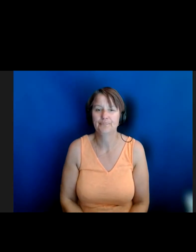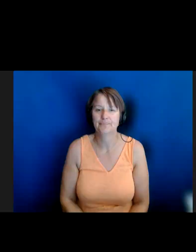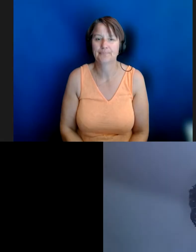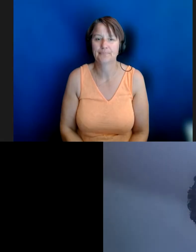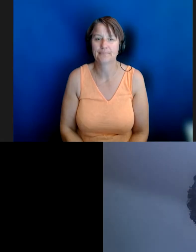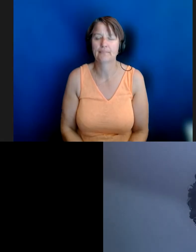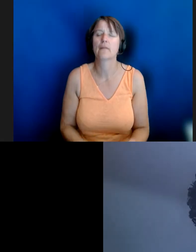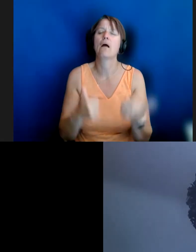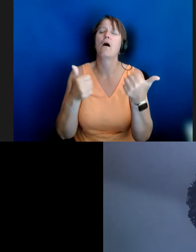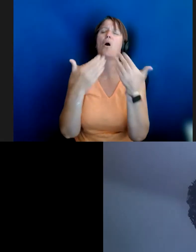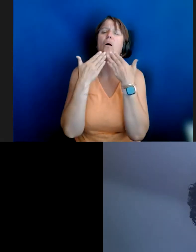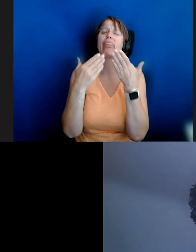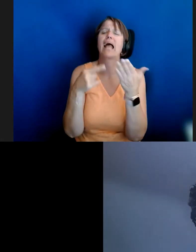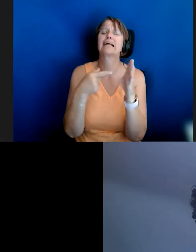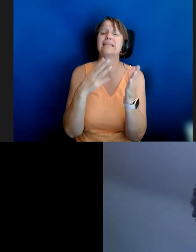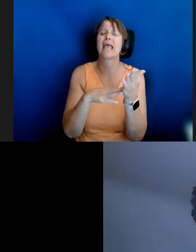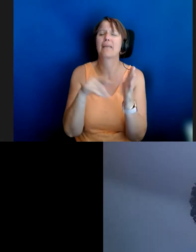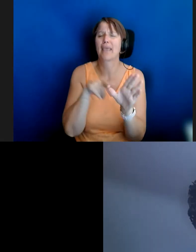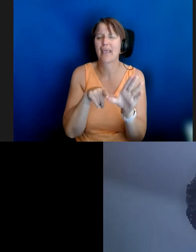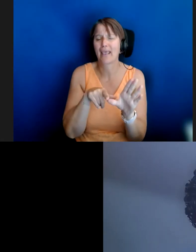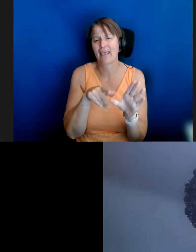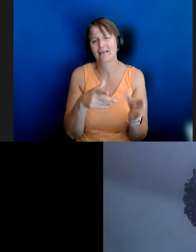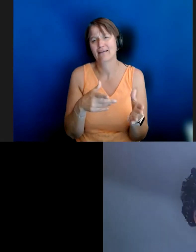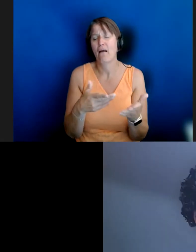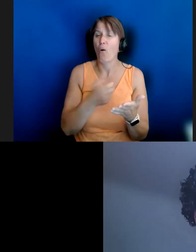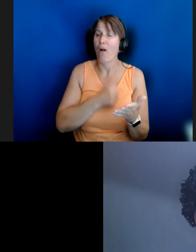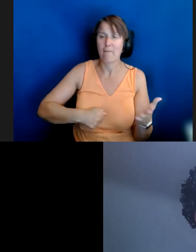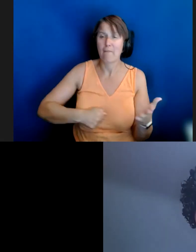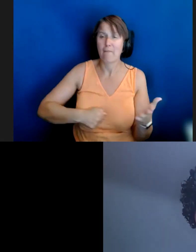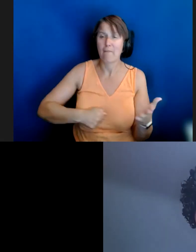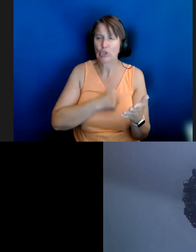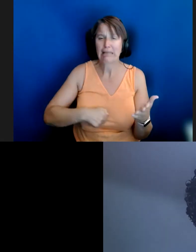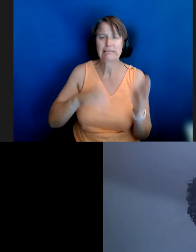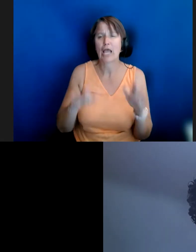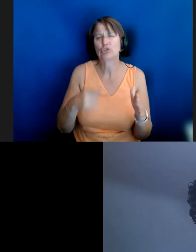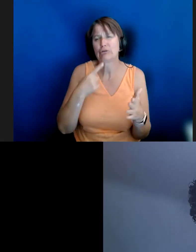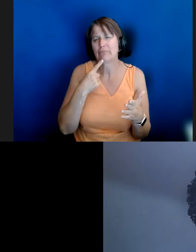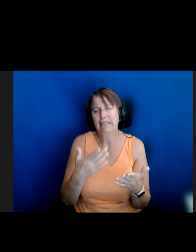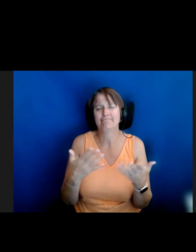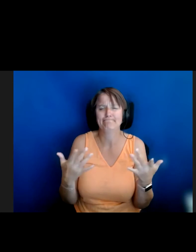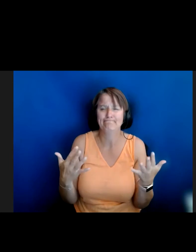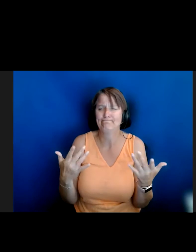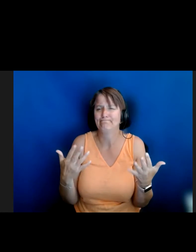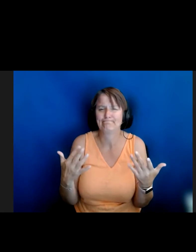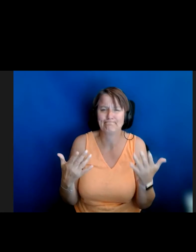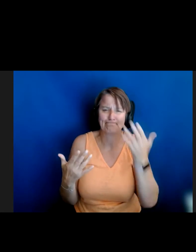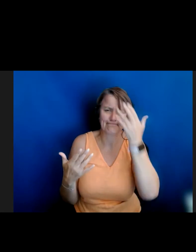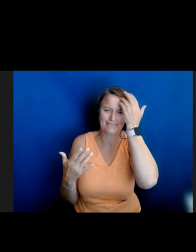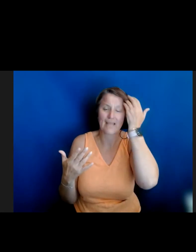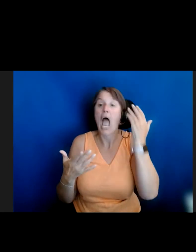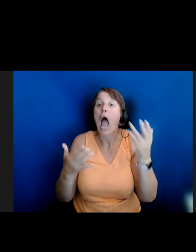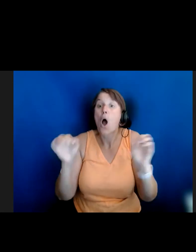Thanks, Amy. It's great! I apologise I should have; I should have been… I was waiting for the signal… >> CÍARAN: …Track of time. No, no, no,